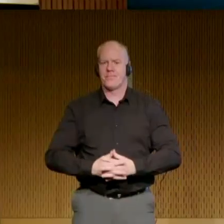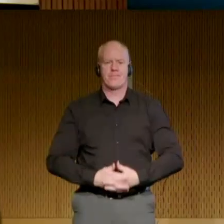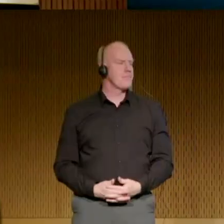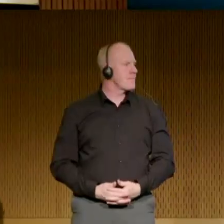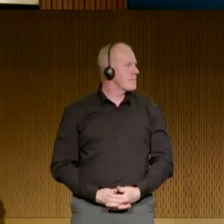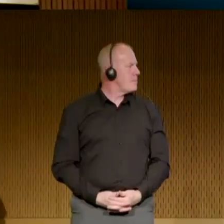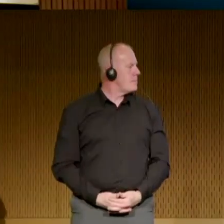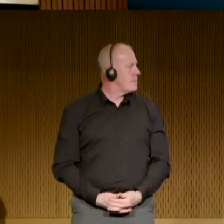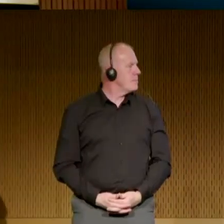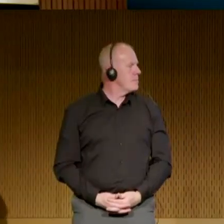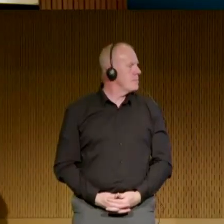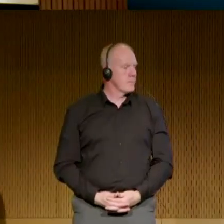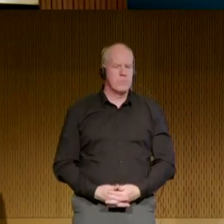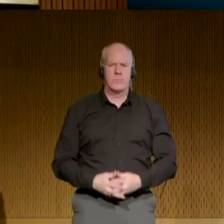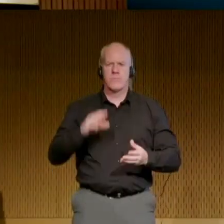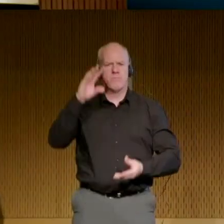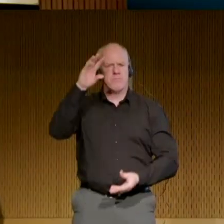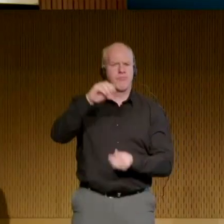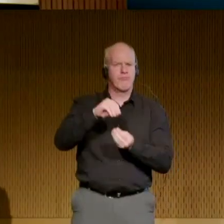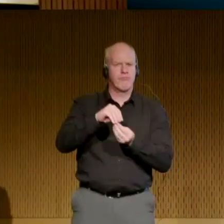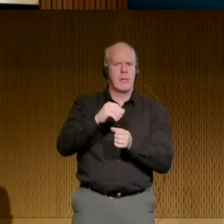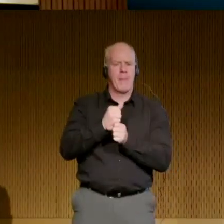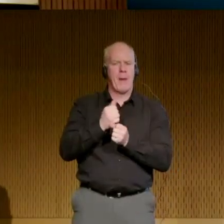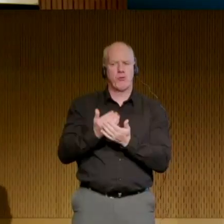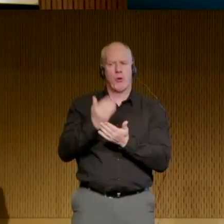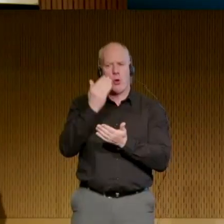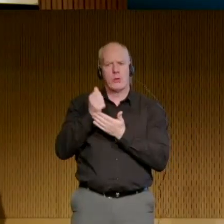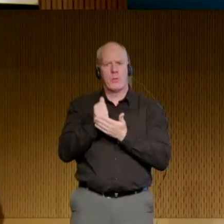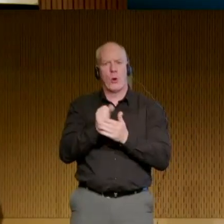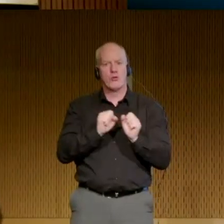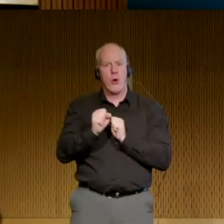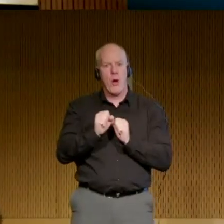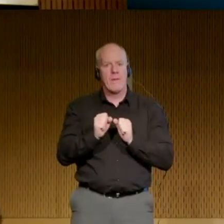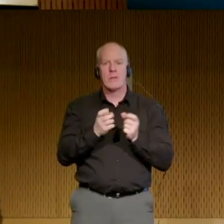So I'm going to give you a quick overview of the learner support service in Waterford Wexford ETB